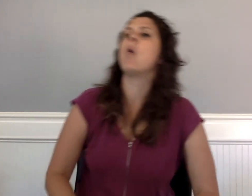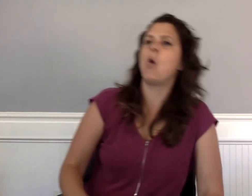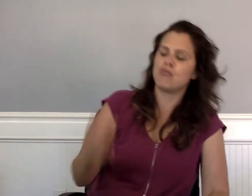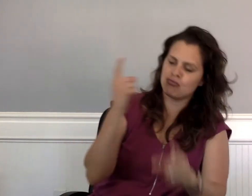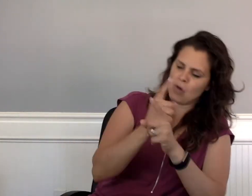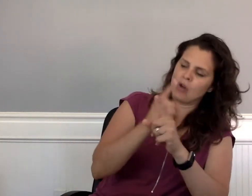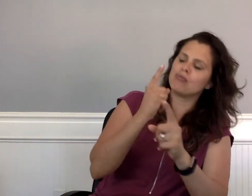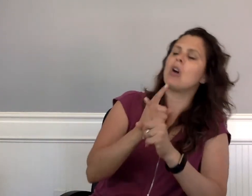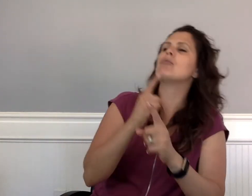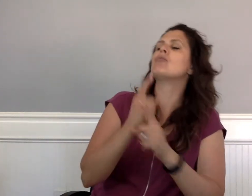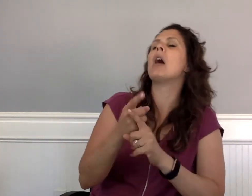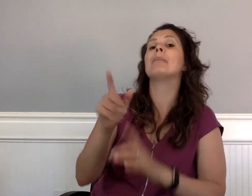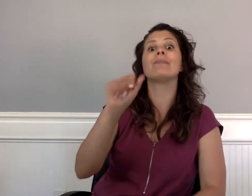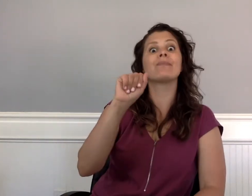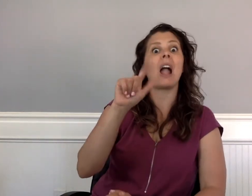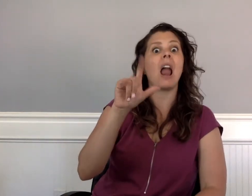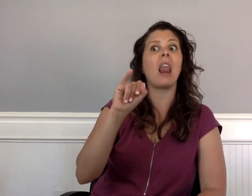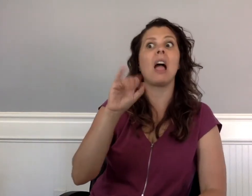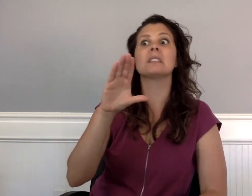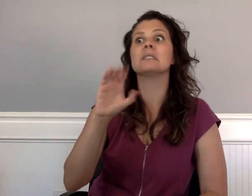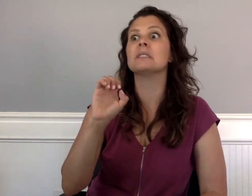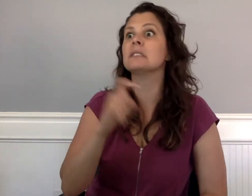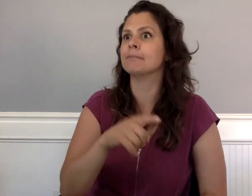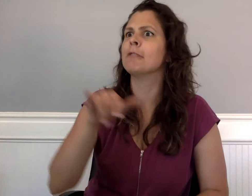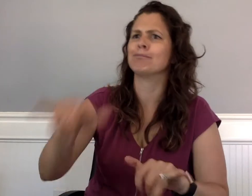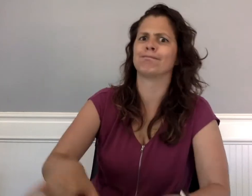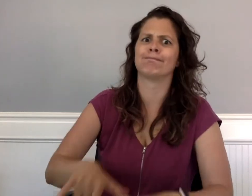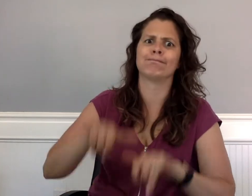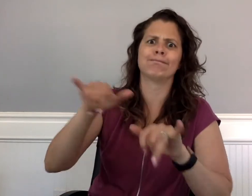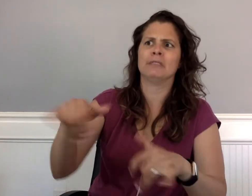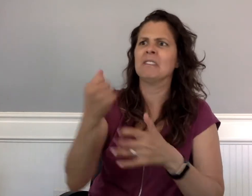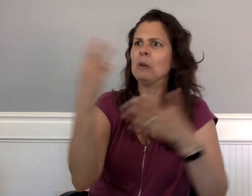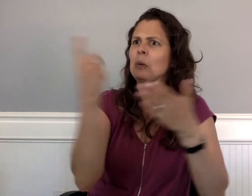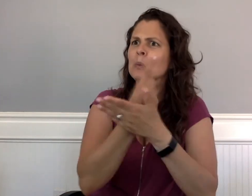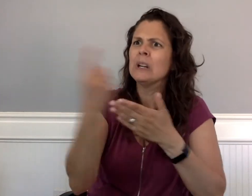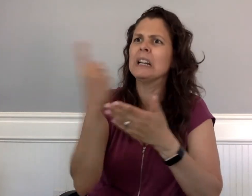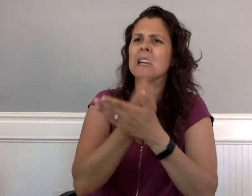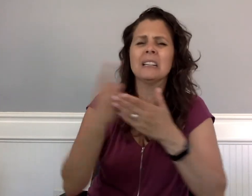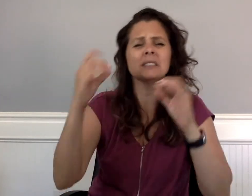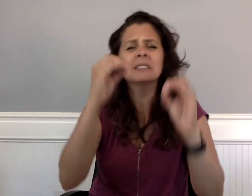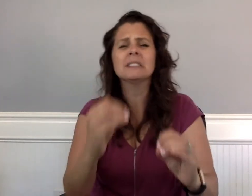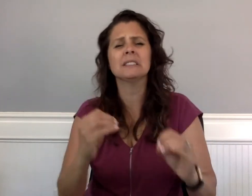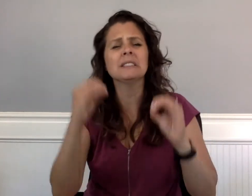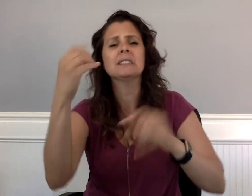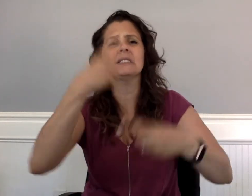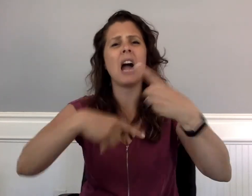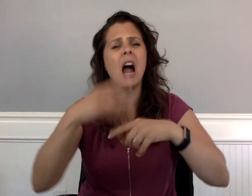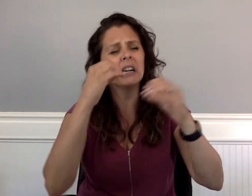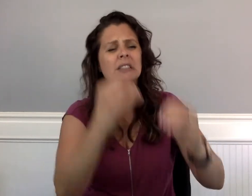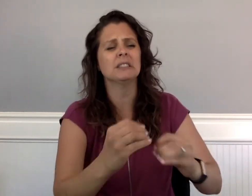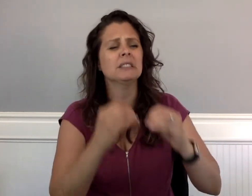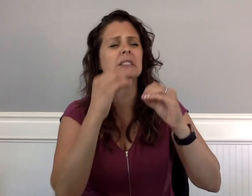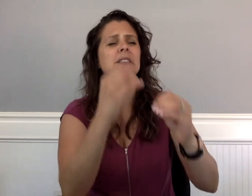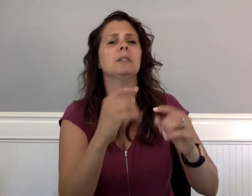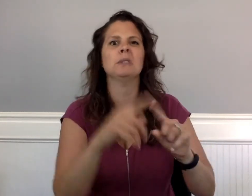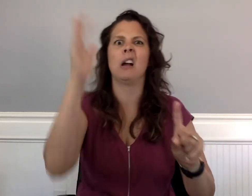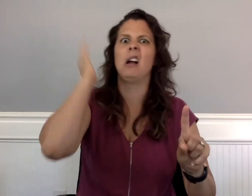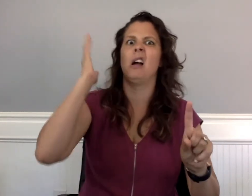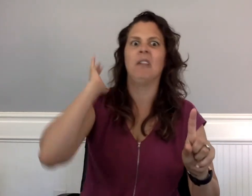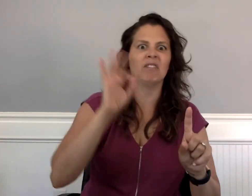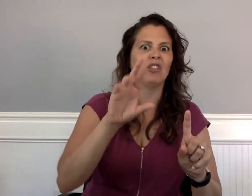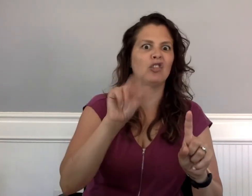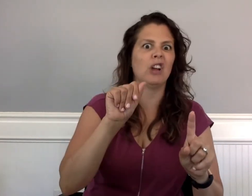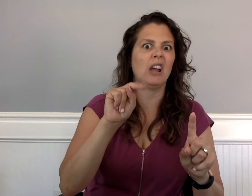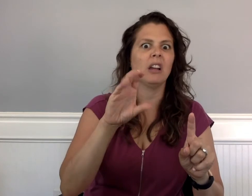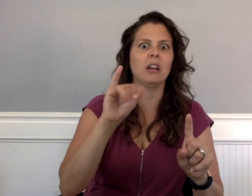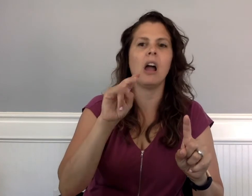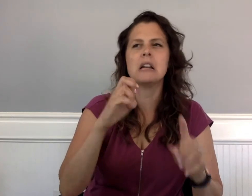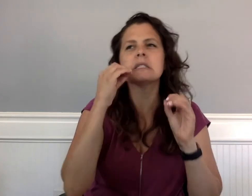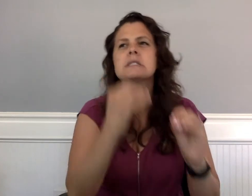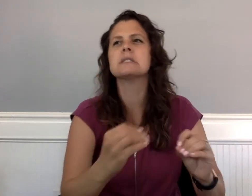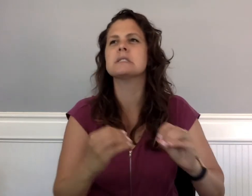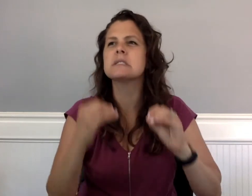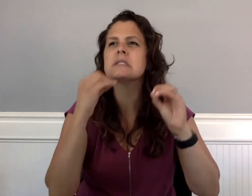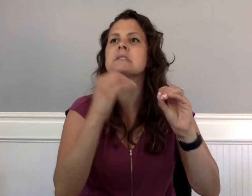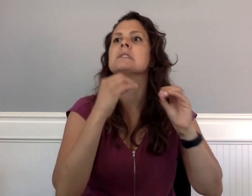“Ah, yes. Alice. Alice stayed for several weeks, teaching sign language to Francine.